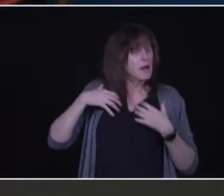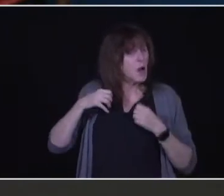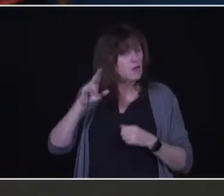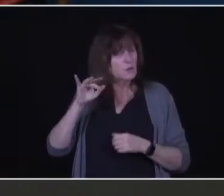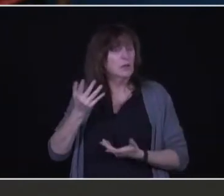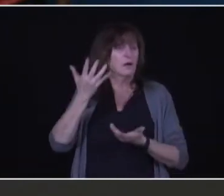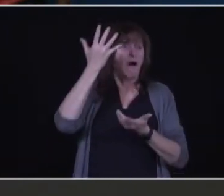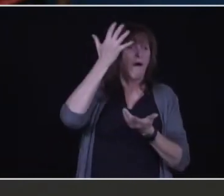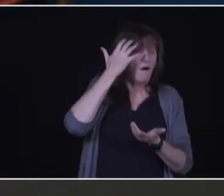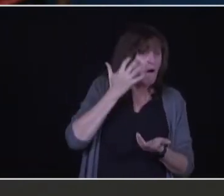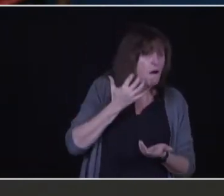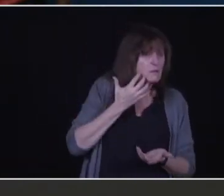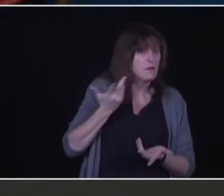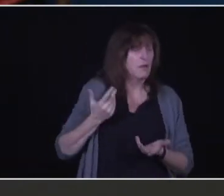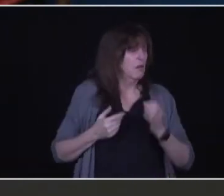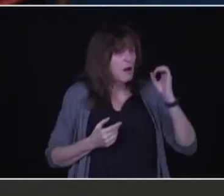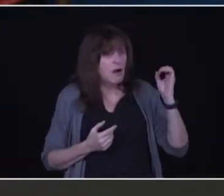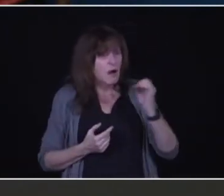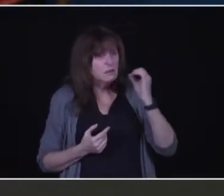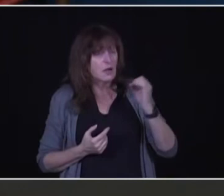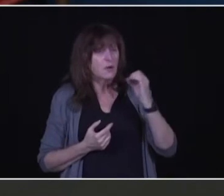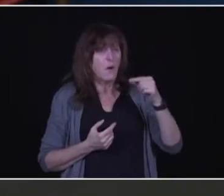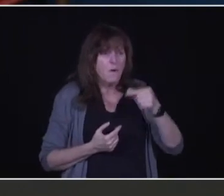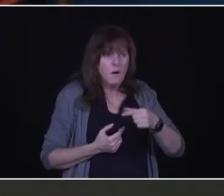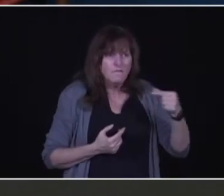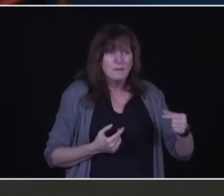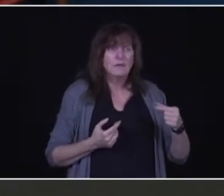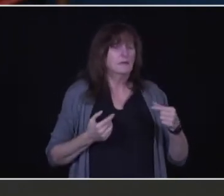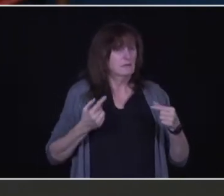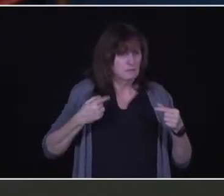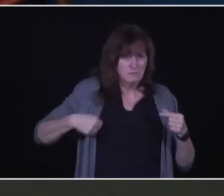and putting needles into people's arms, that is where is